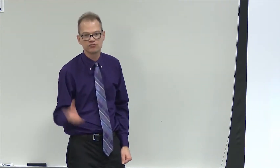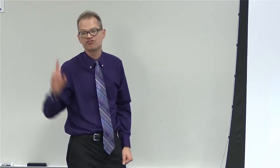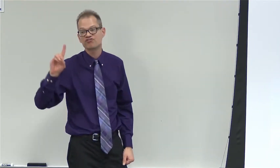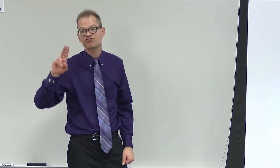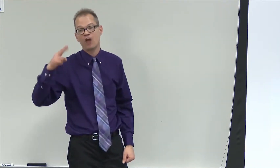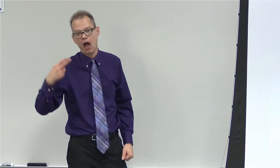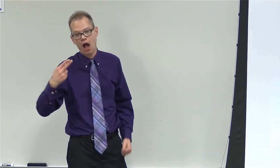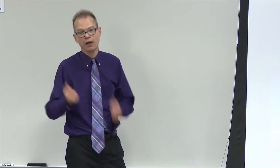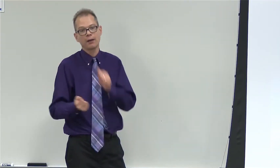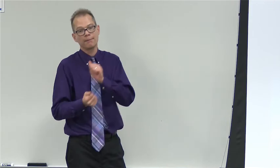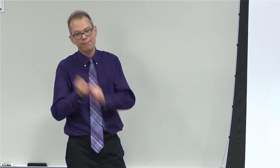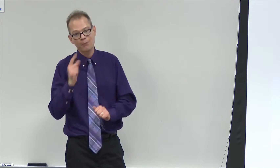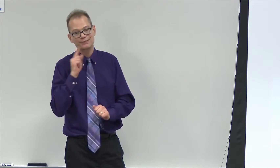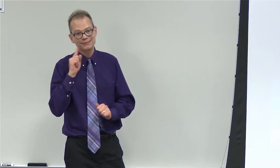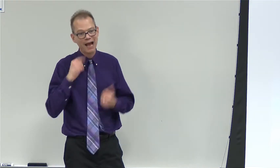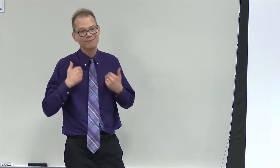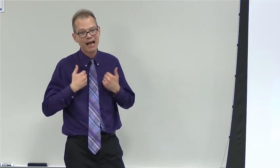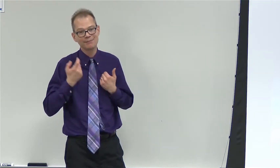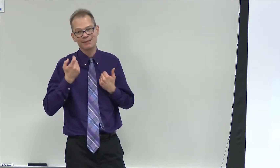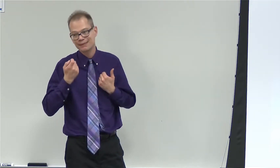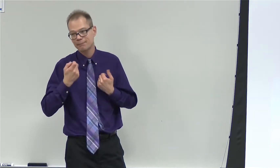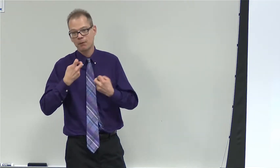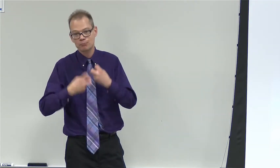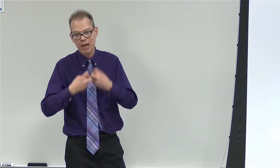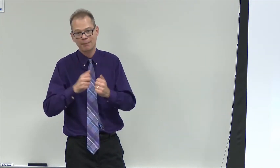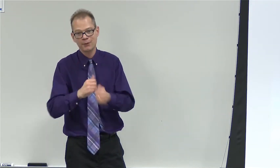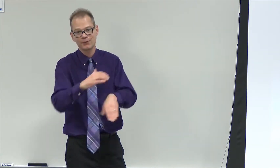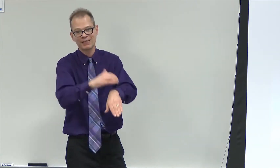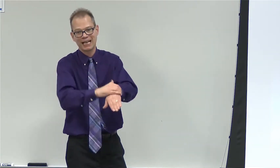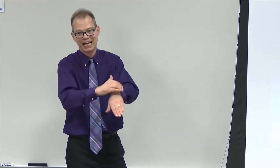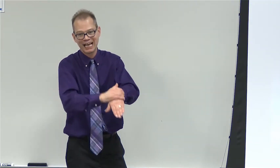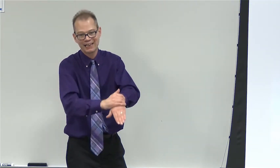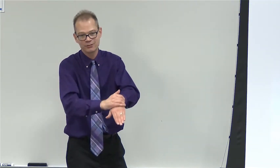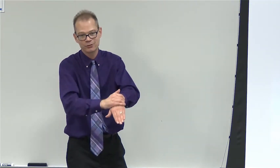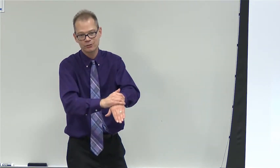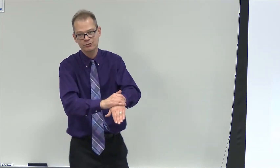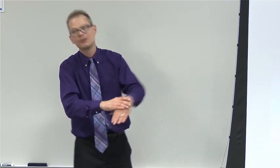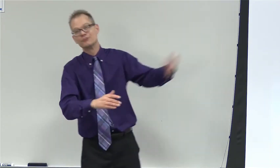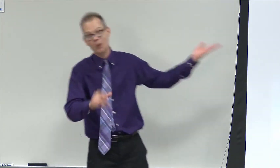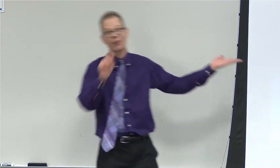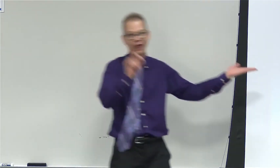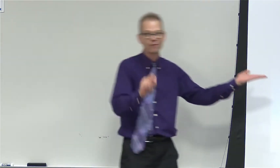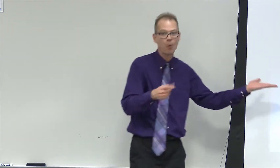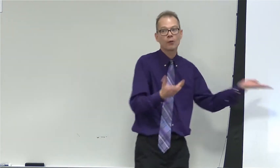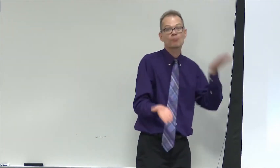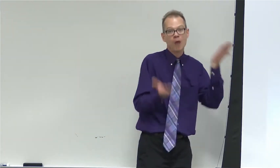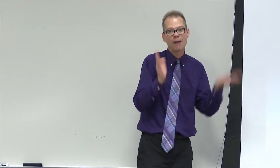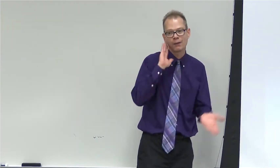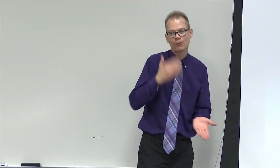Duh. Most deaf people have a little bit of a problem with English. So therefore, they probably have